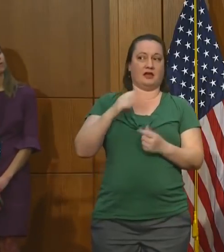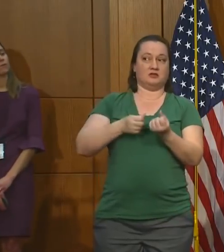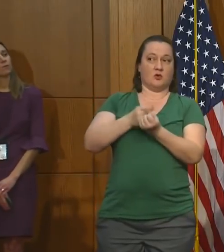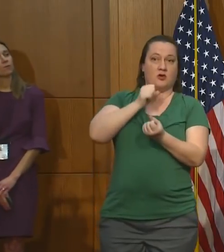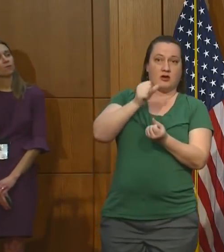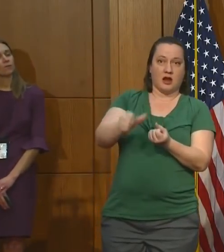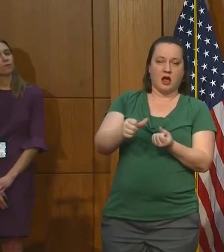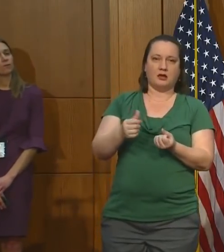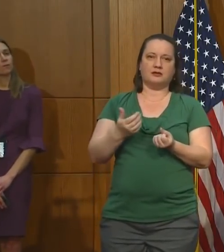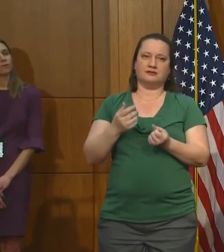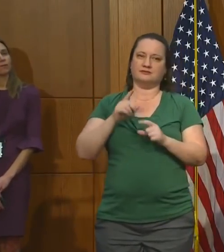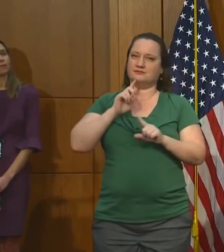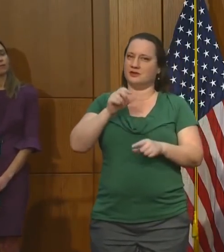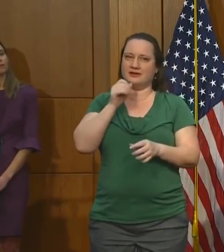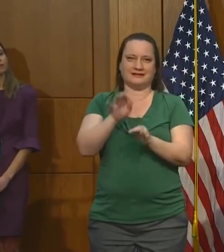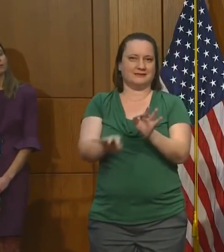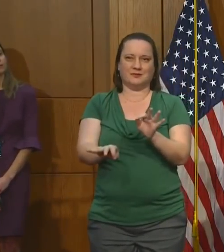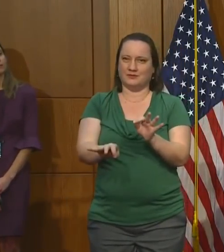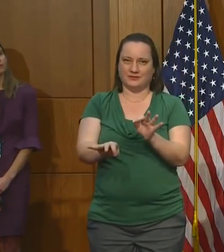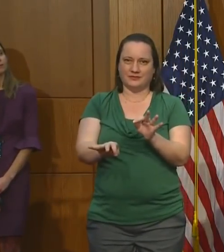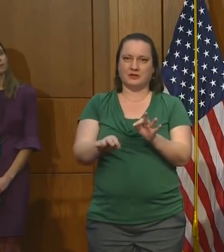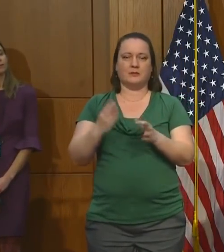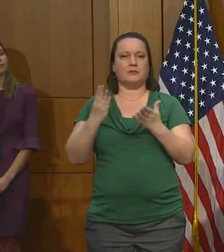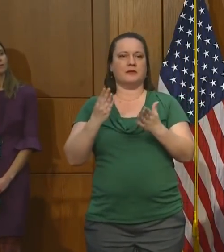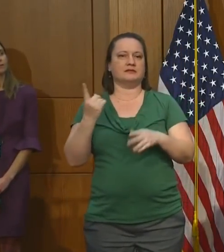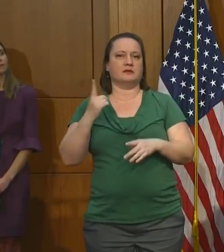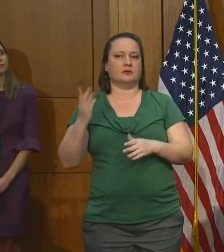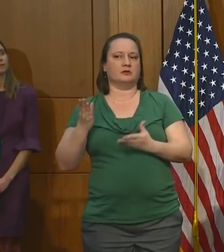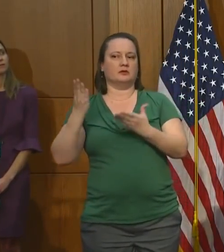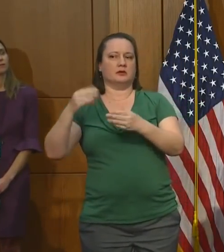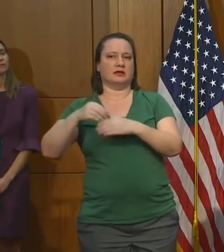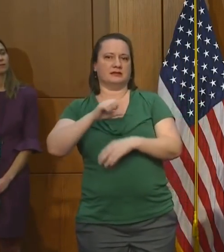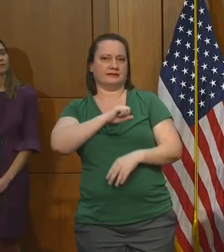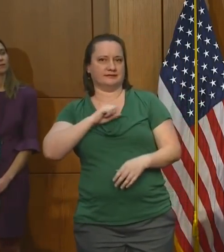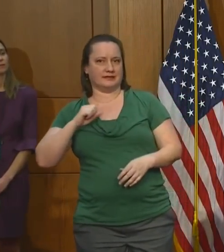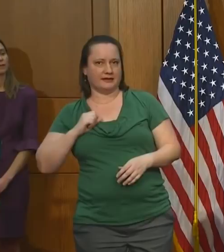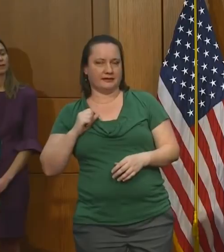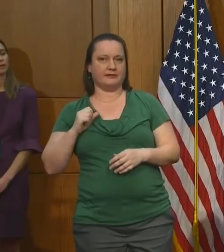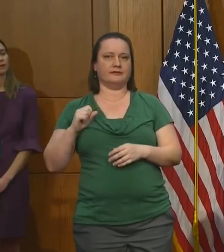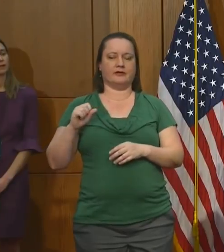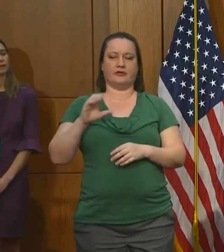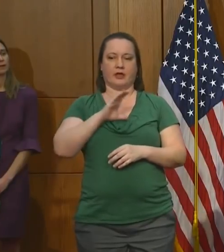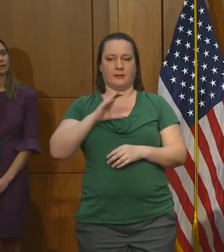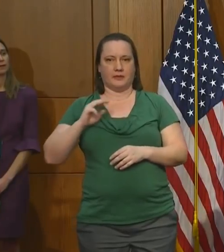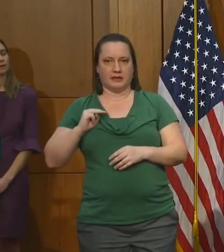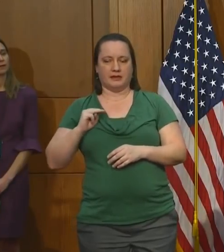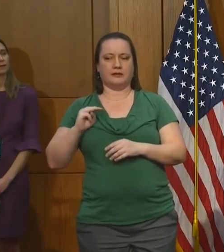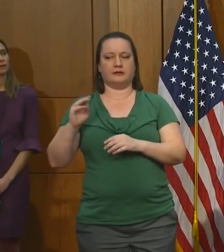ALWAYS AS STRAIGHTFORWARD AS YOU MIGHT IMAGINE SO A PIECE OF LEGISLATION. WILL COME THROUGH